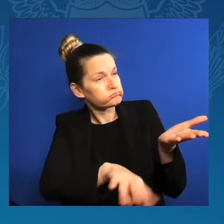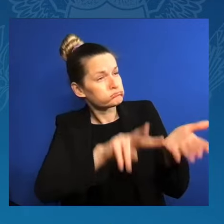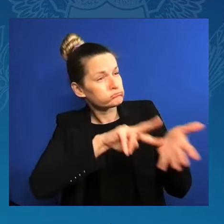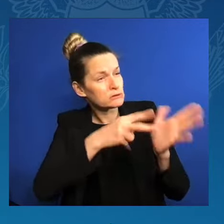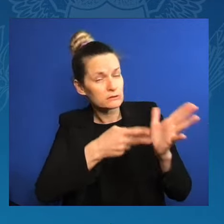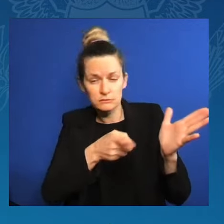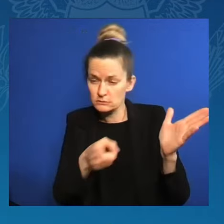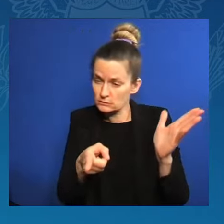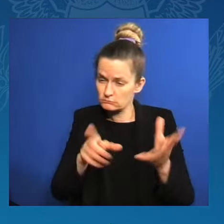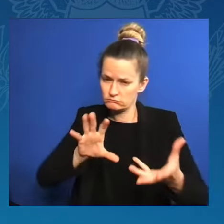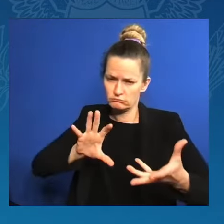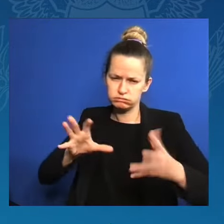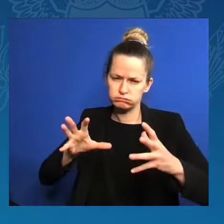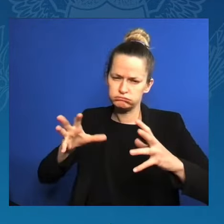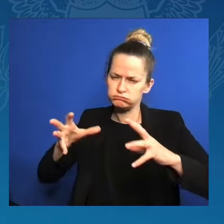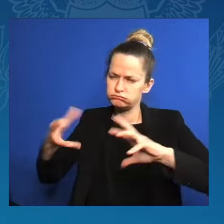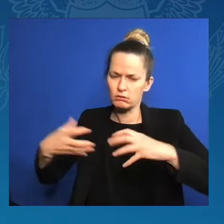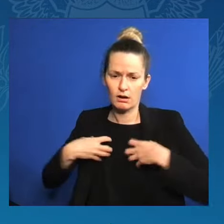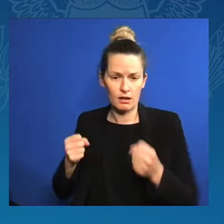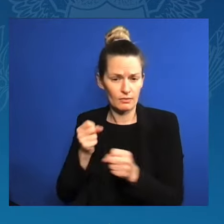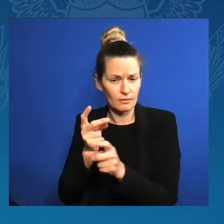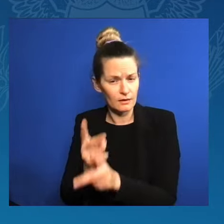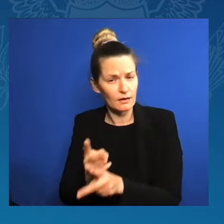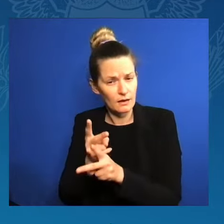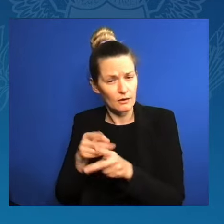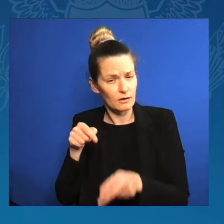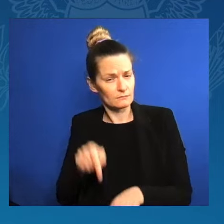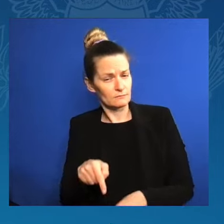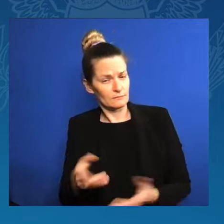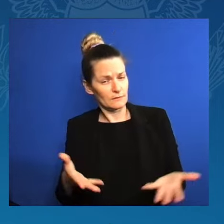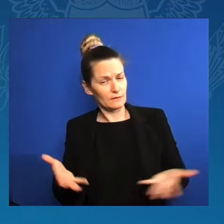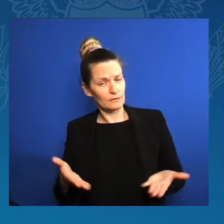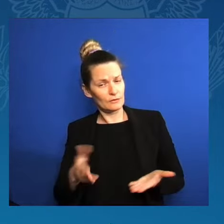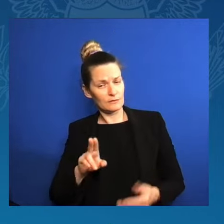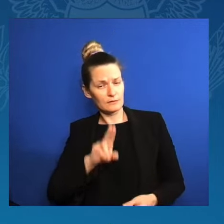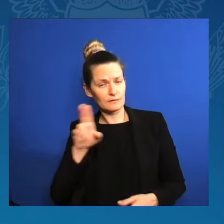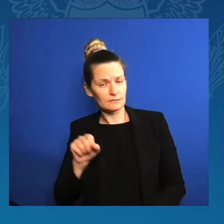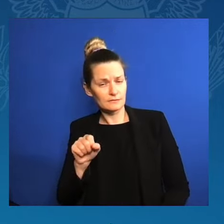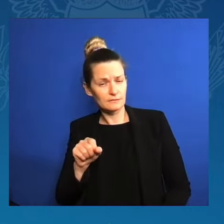would immediately go back into effect -- one which was written in 1849.